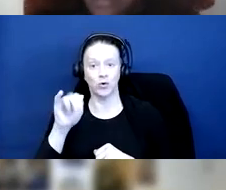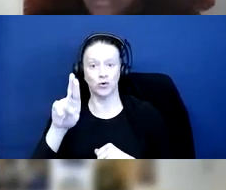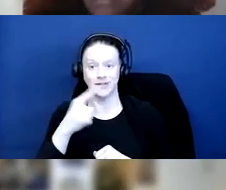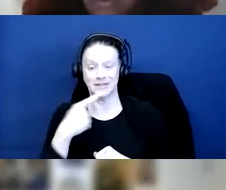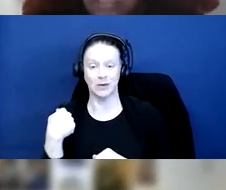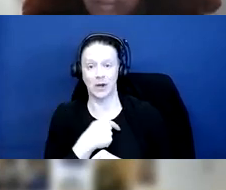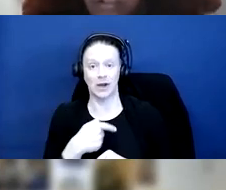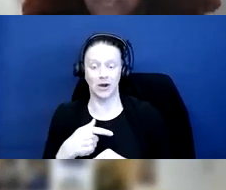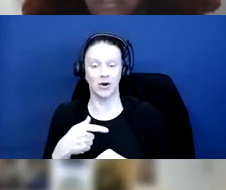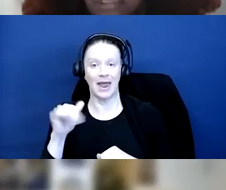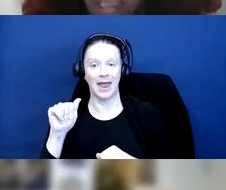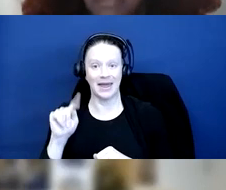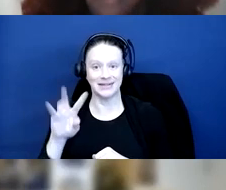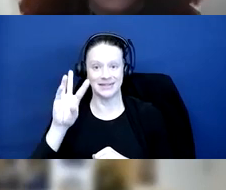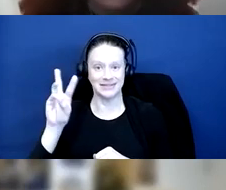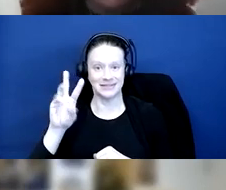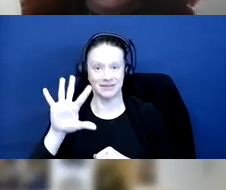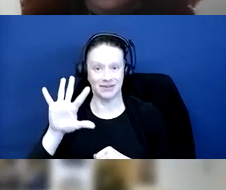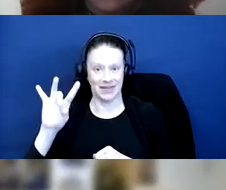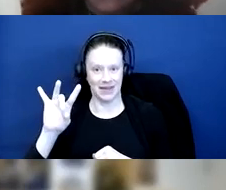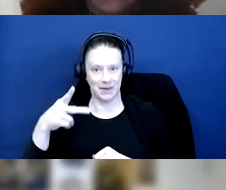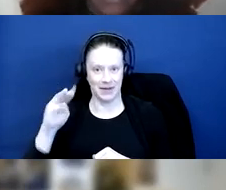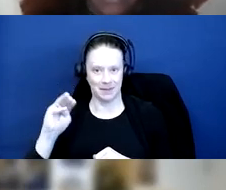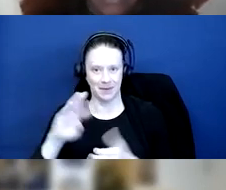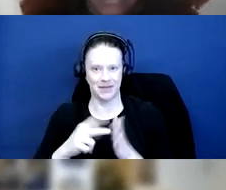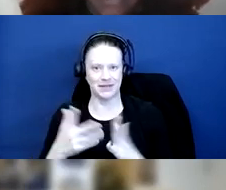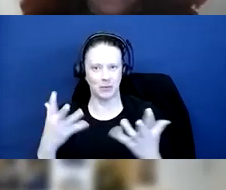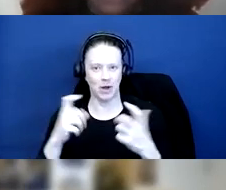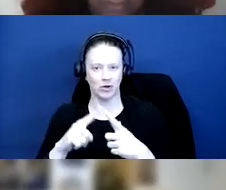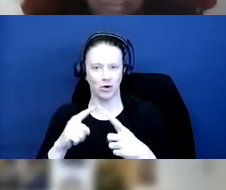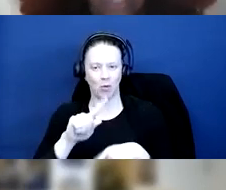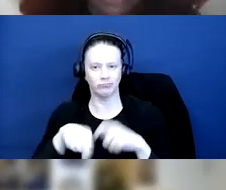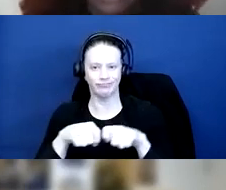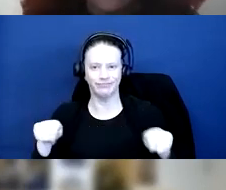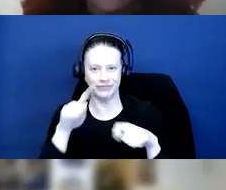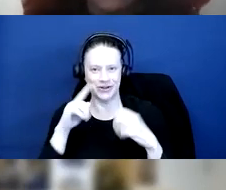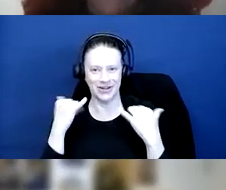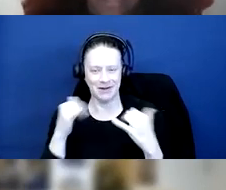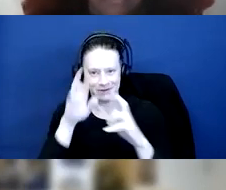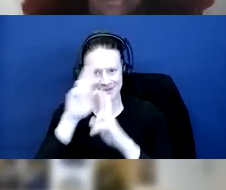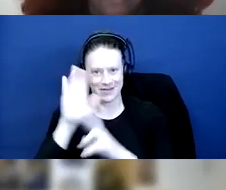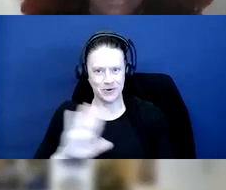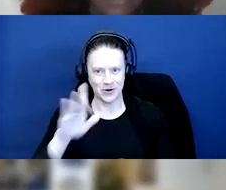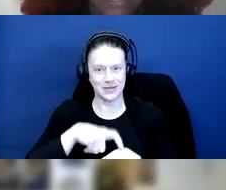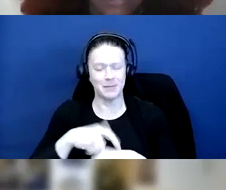and I want to be respectful of folks’ time. So, I want to just say again, thank you so much, Tricia for this valuable information.